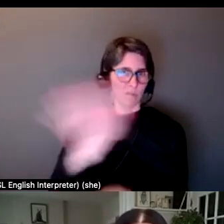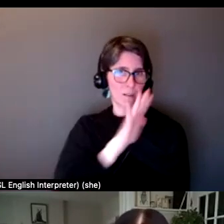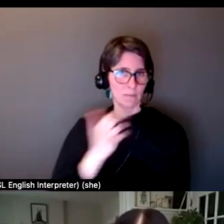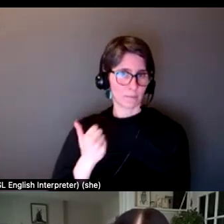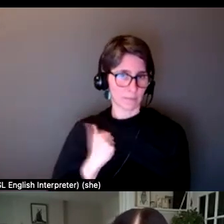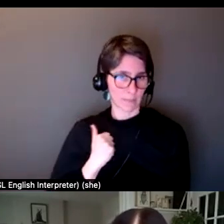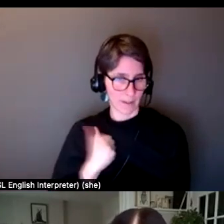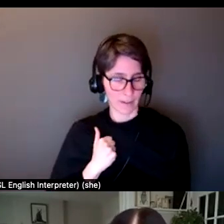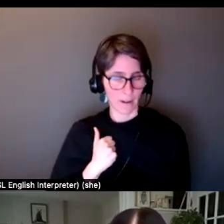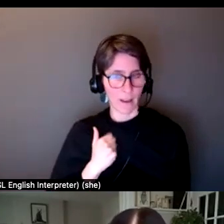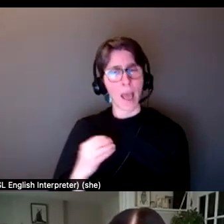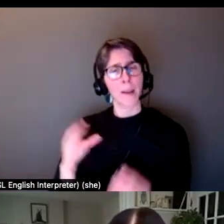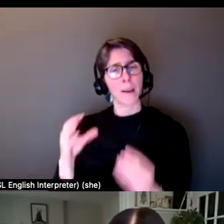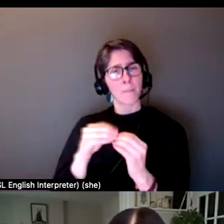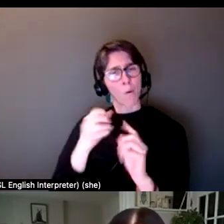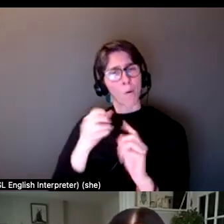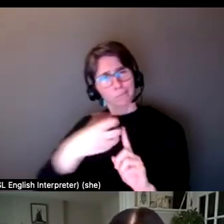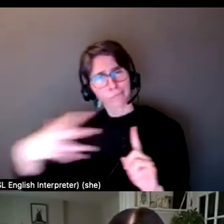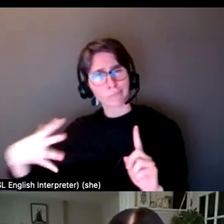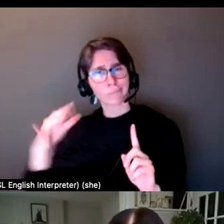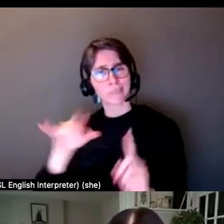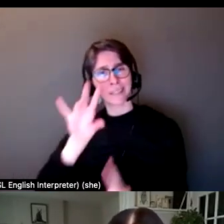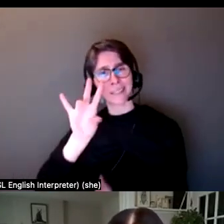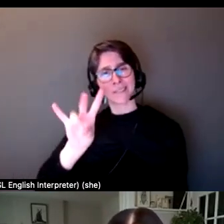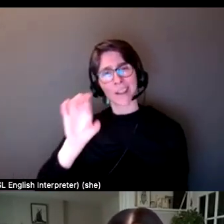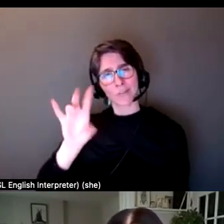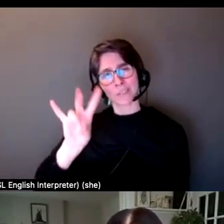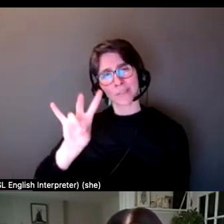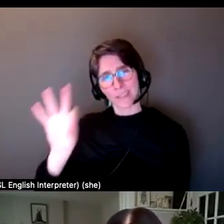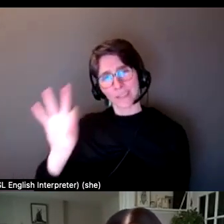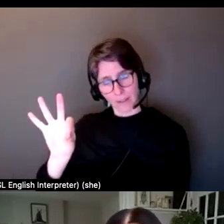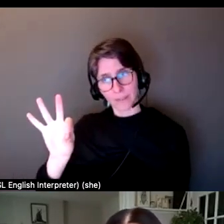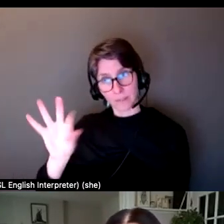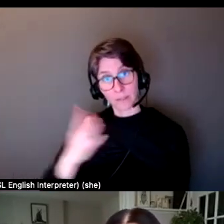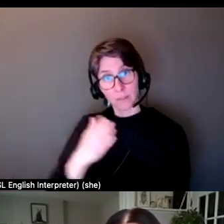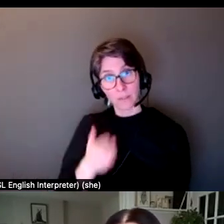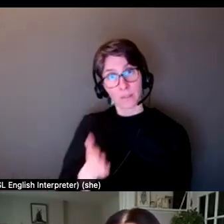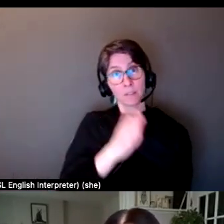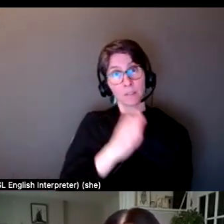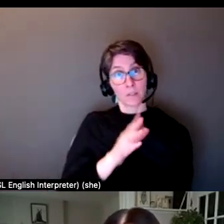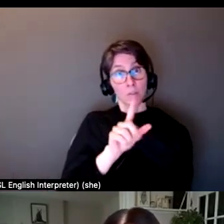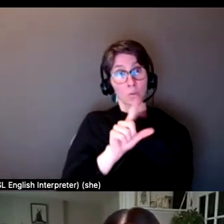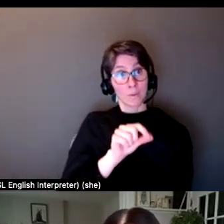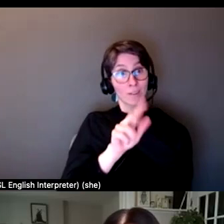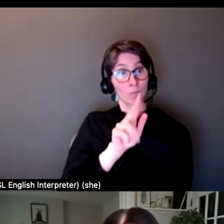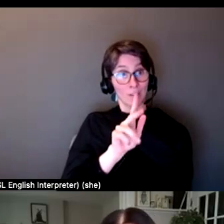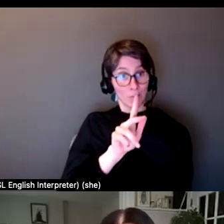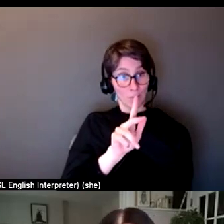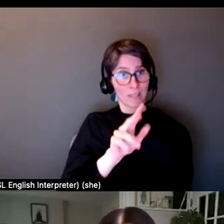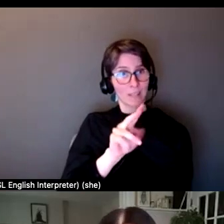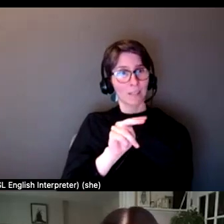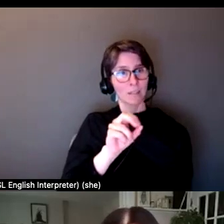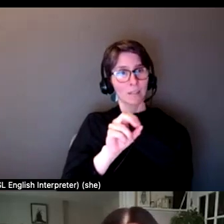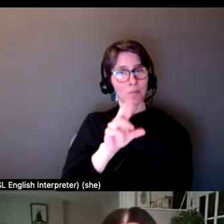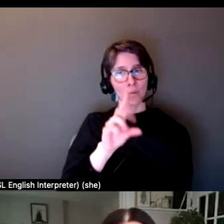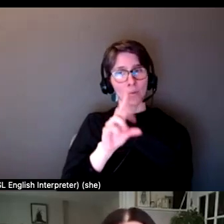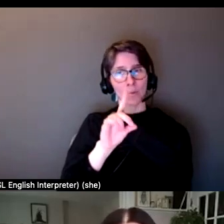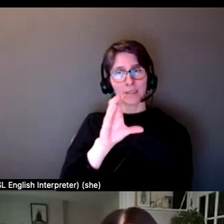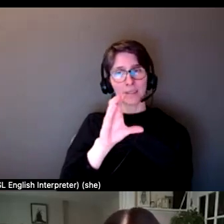context to that number, in 2023, Nordicity did a study where they reported there were likely around